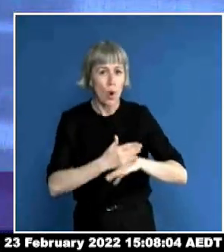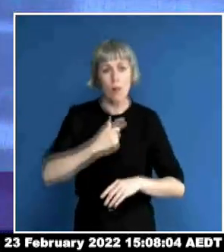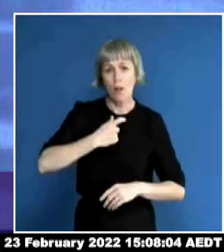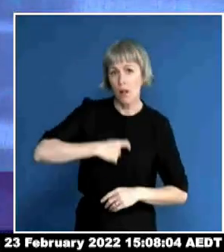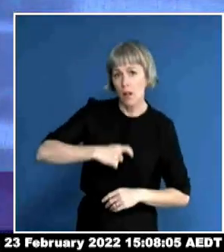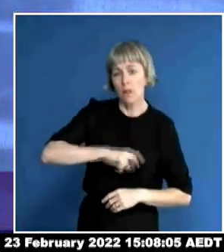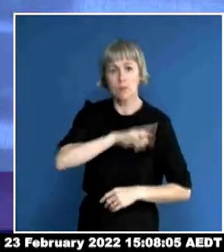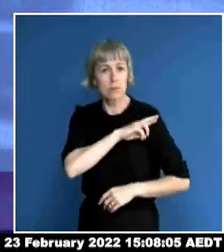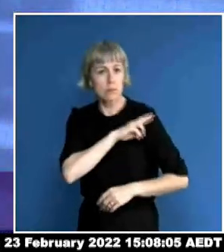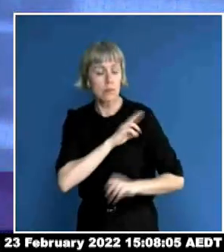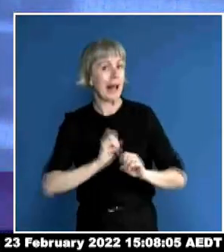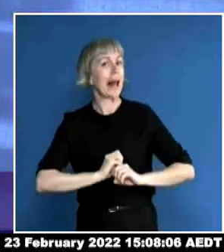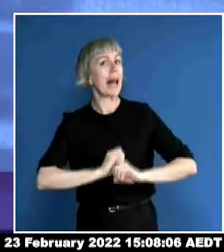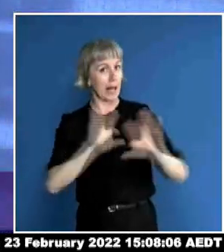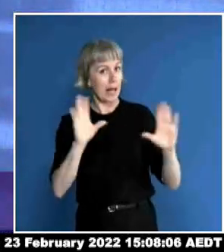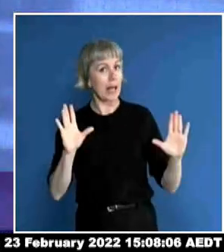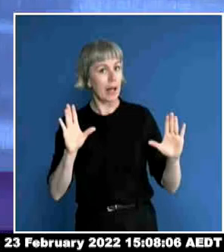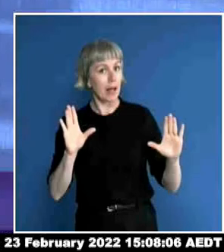very rewarding and successful."